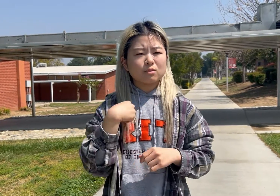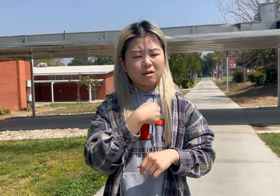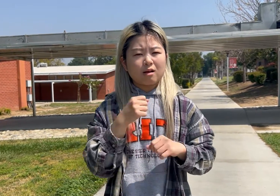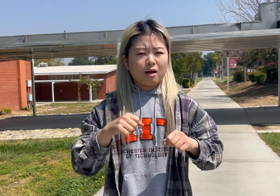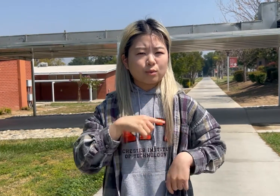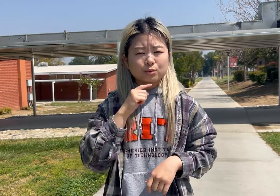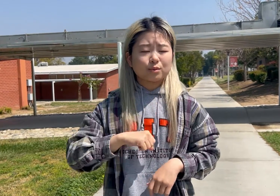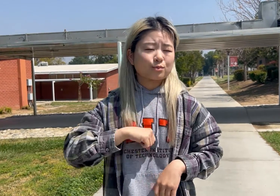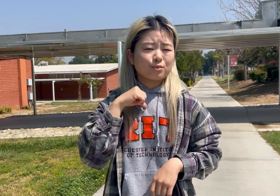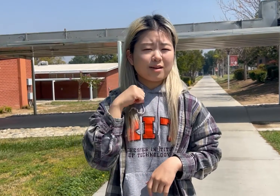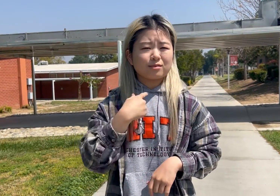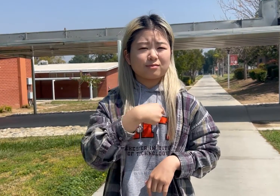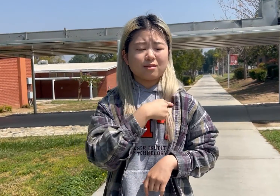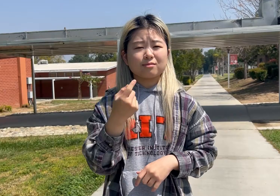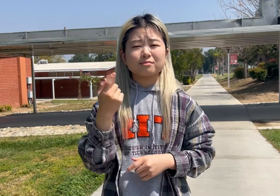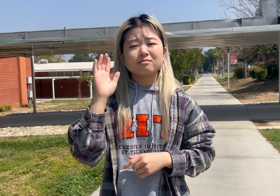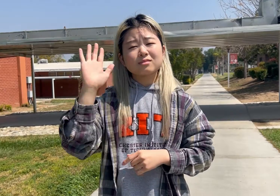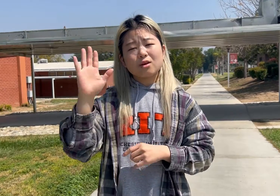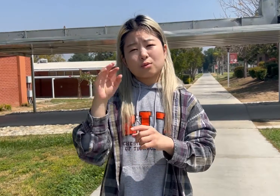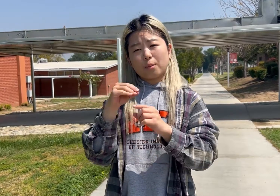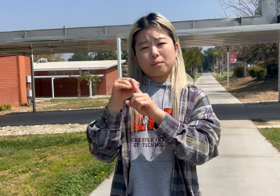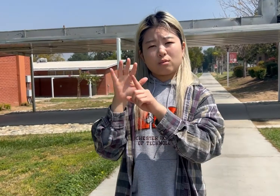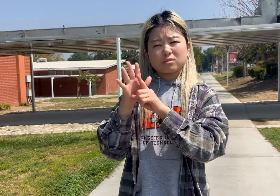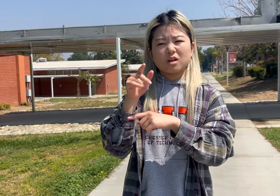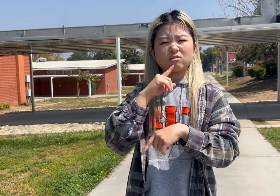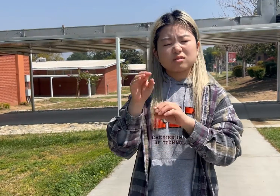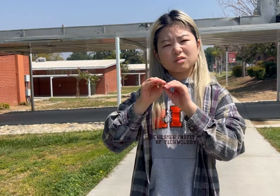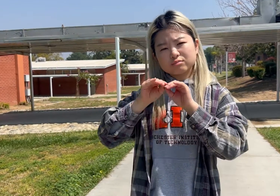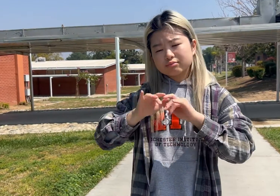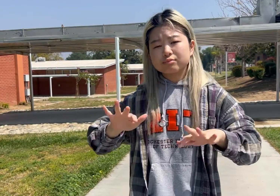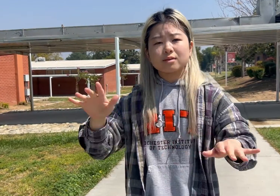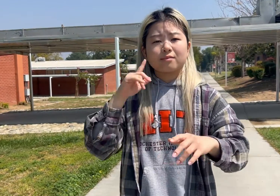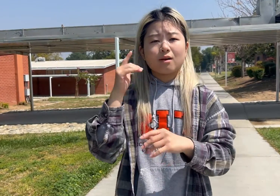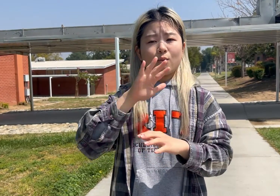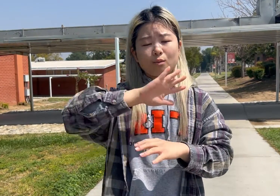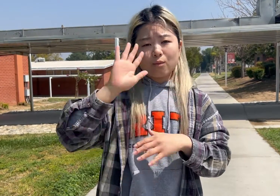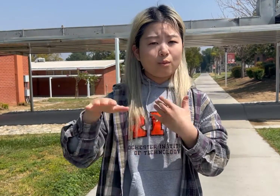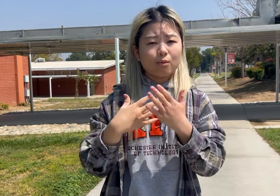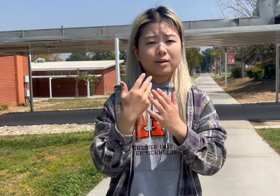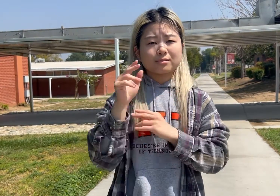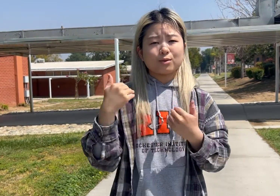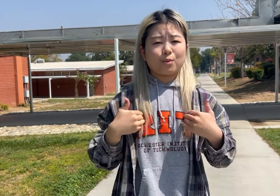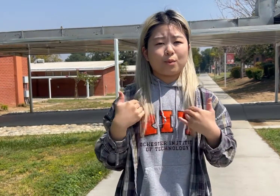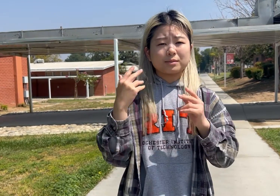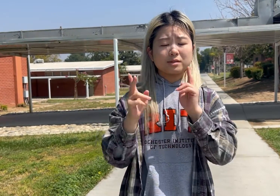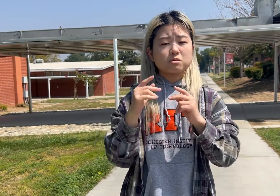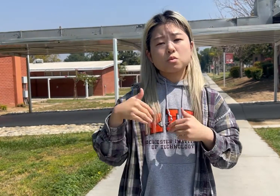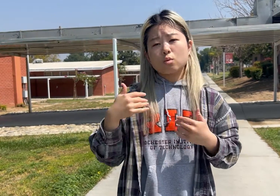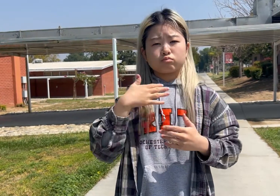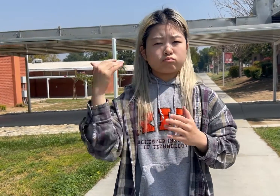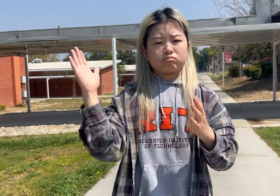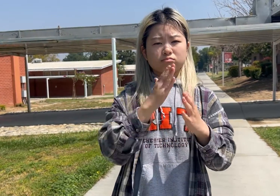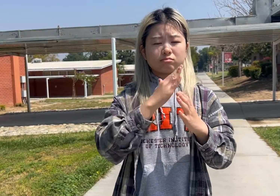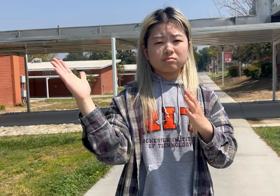We must show that we can do it and we are proud of ourselves. Her work has impacted many youth in the world.